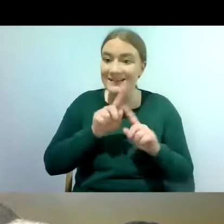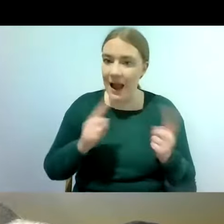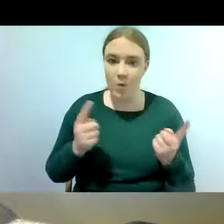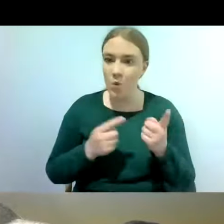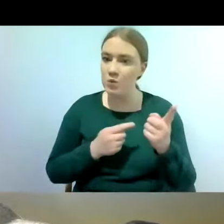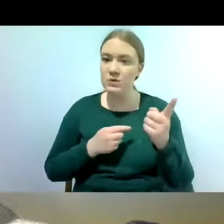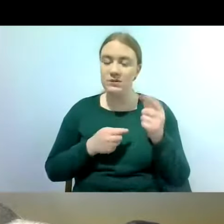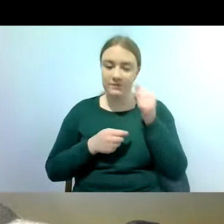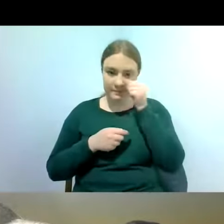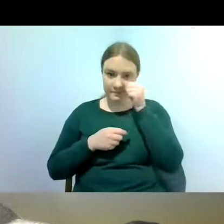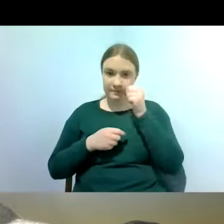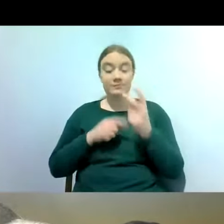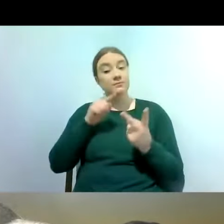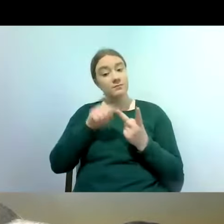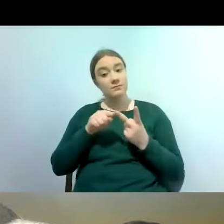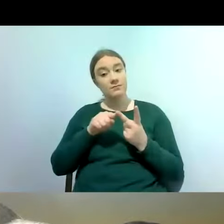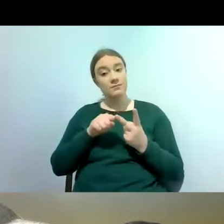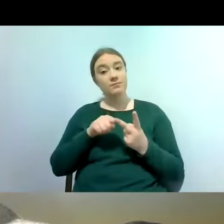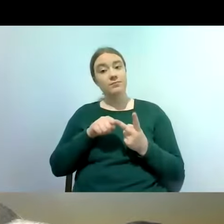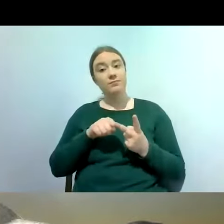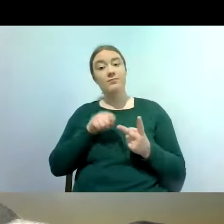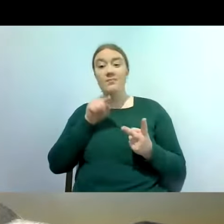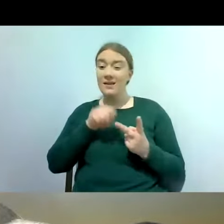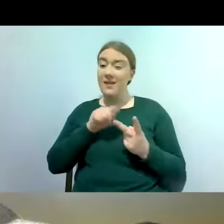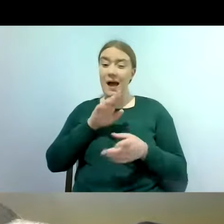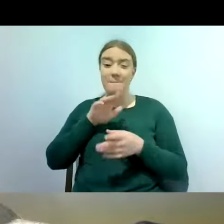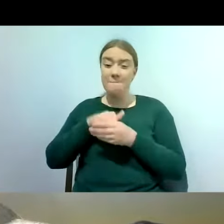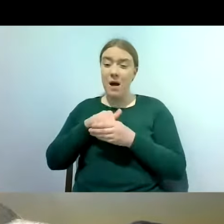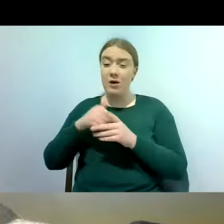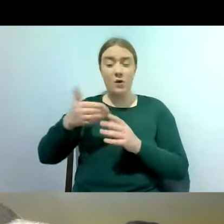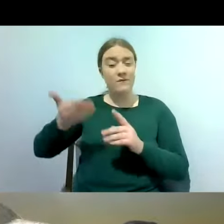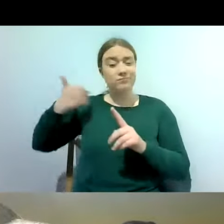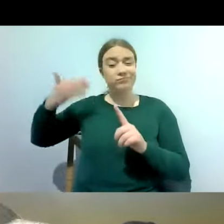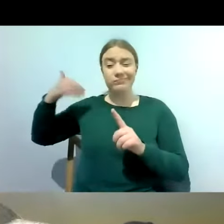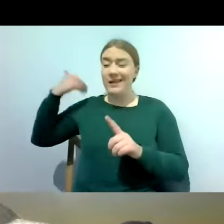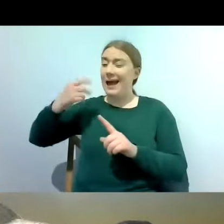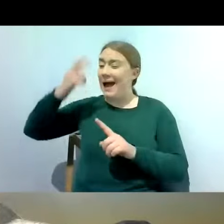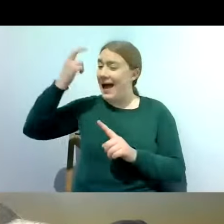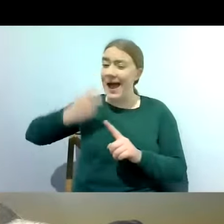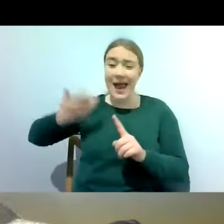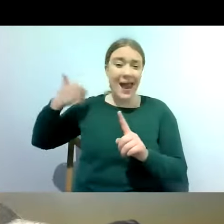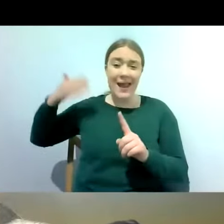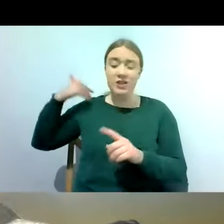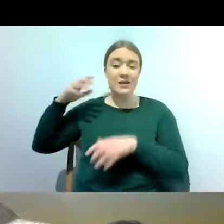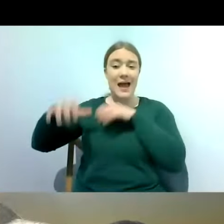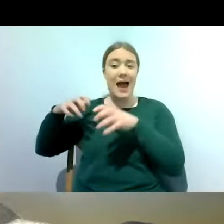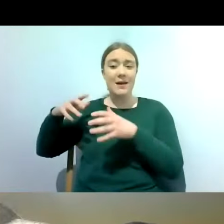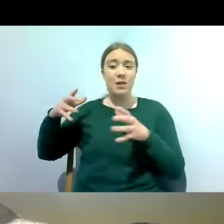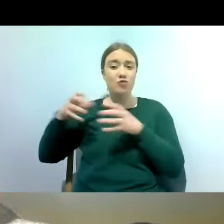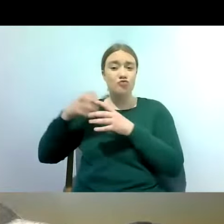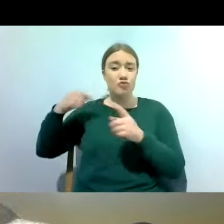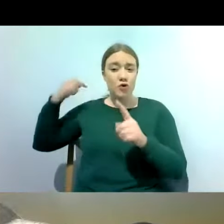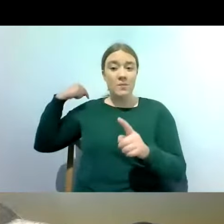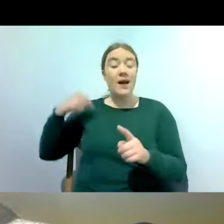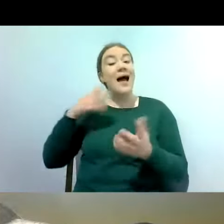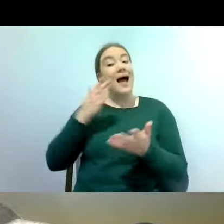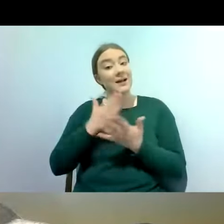and they are a member of a an ancient animal group in fact the common ancestor of sea lamprey and